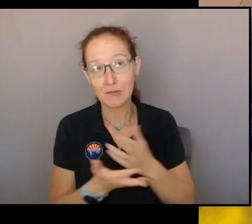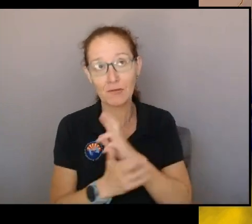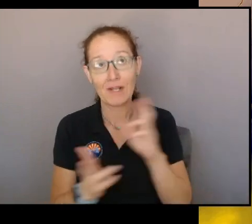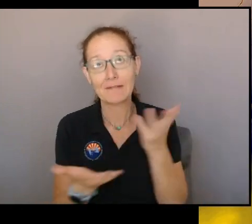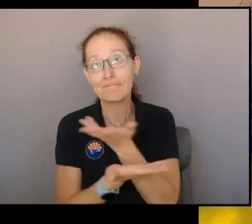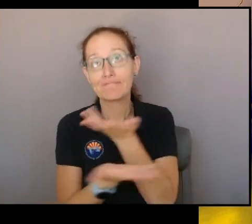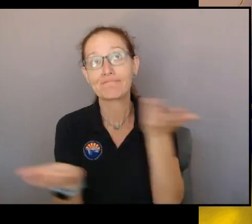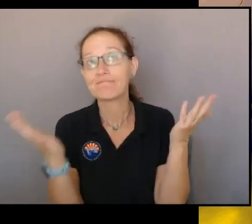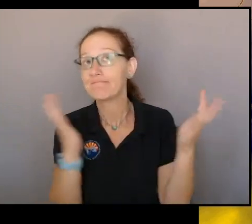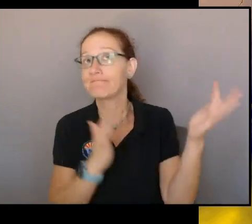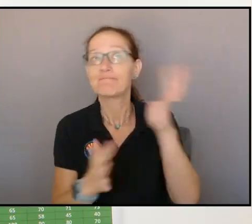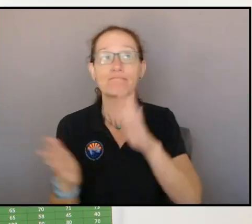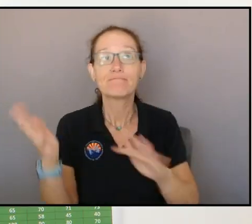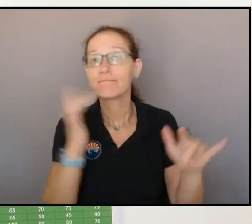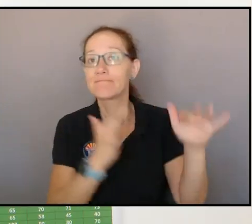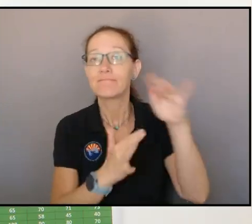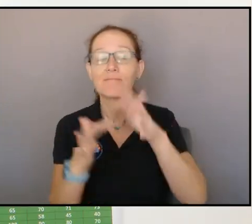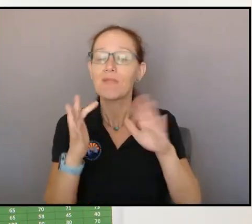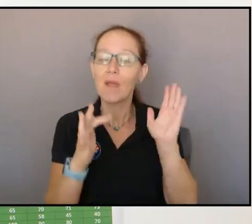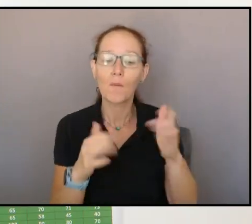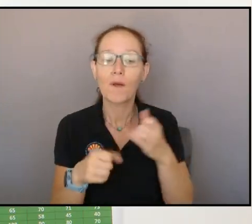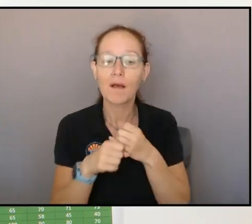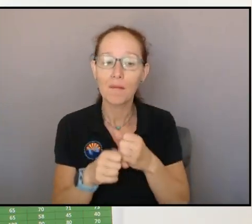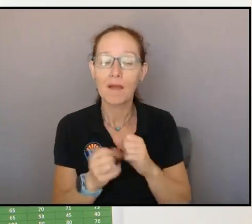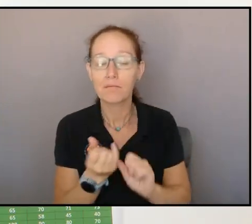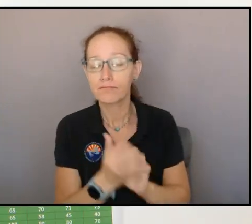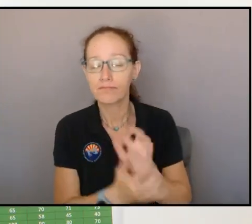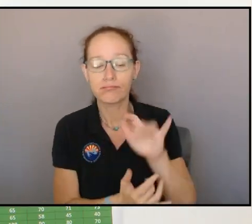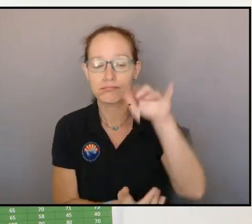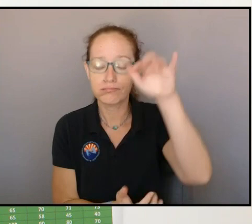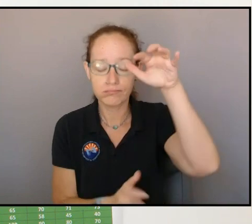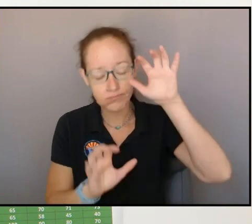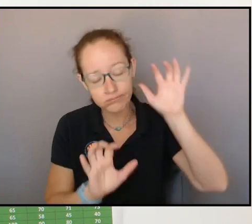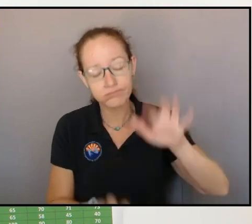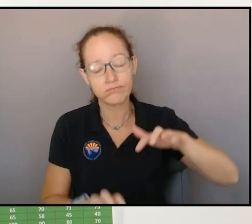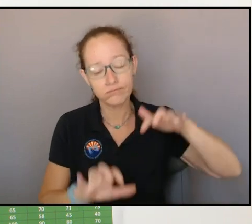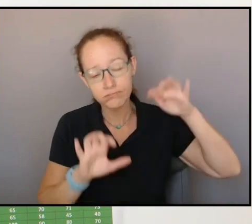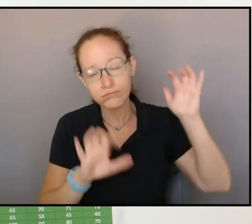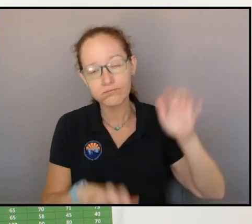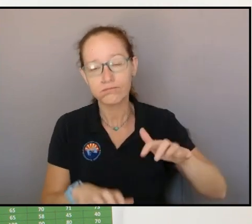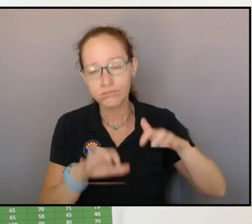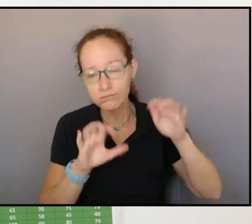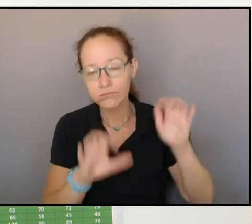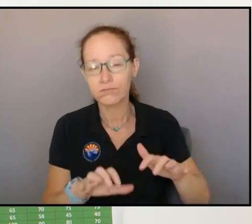going to help us produce heavy rain. We're actually looking for some storms over the next couple of days that can produce